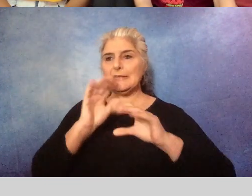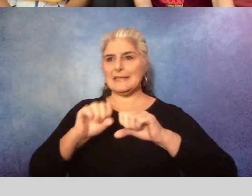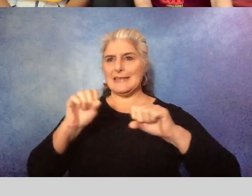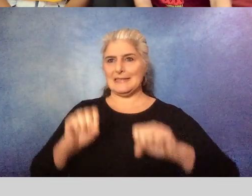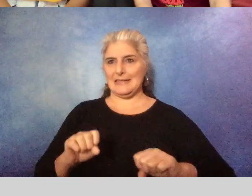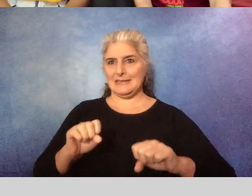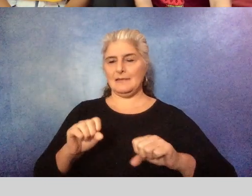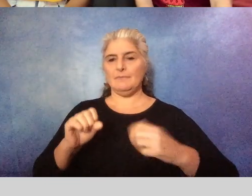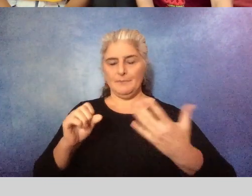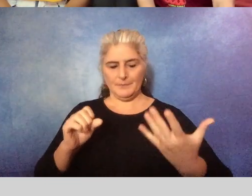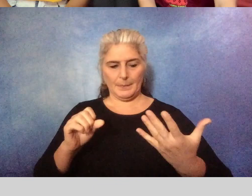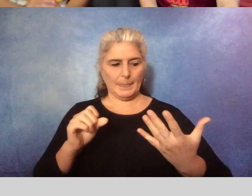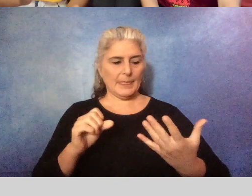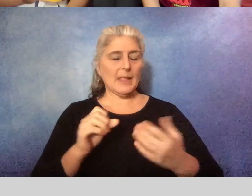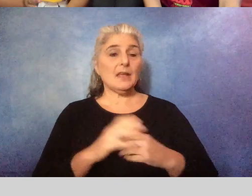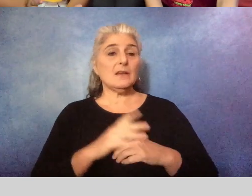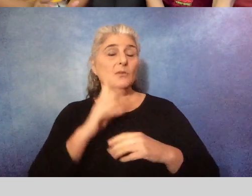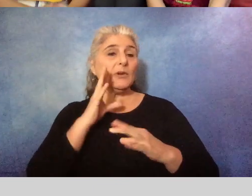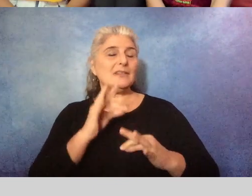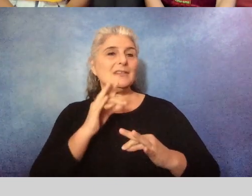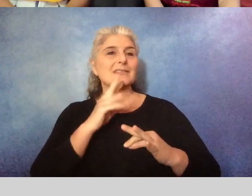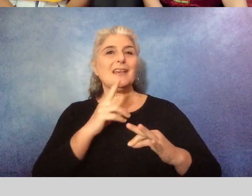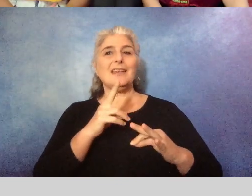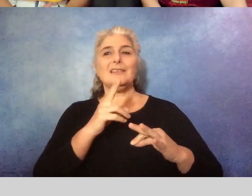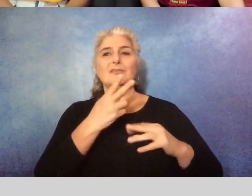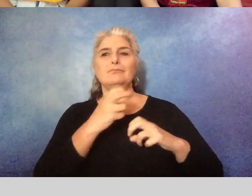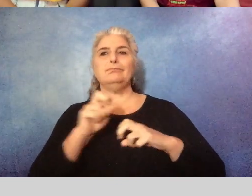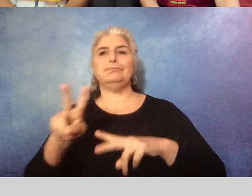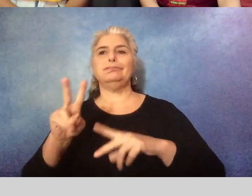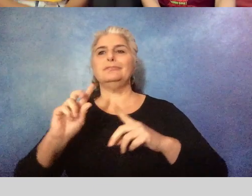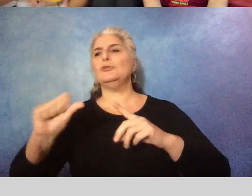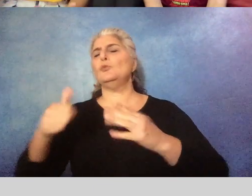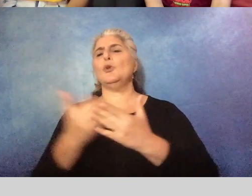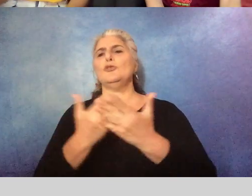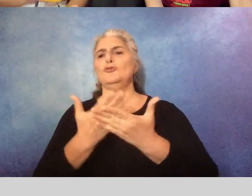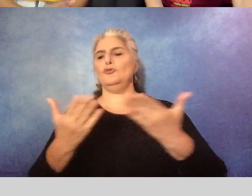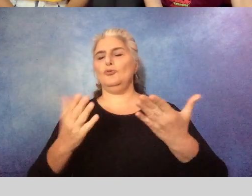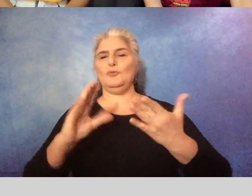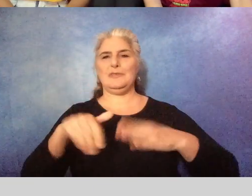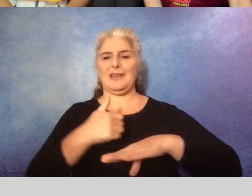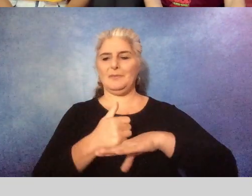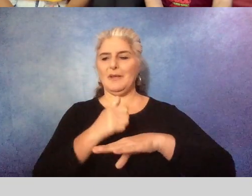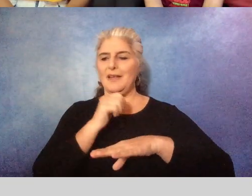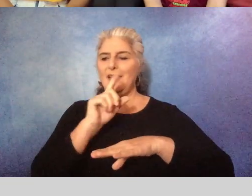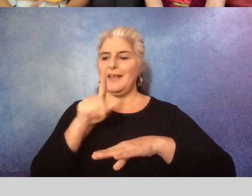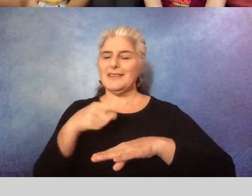[Mariella] Yeah. So we decided to migrate to Jira, not specially because of the technology,